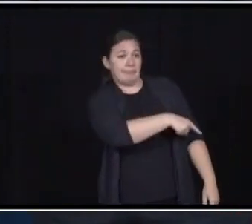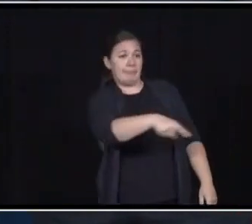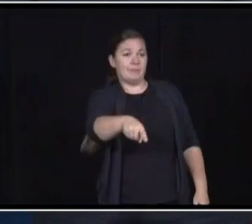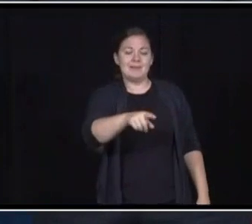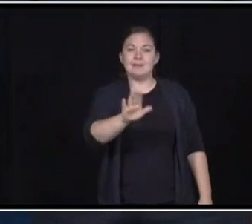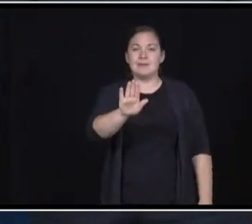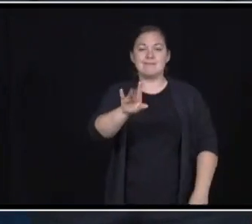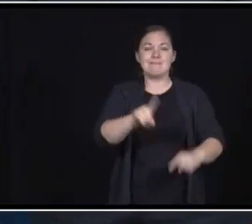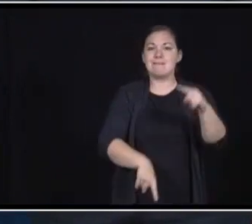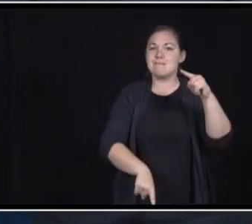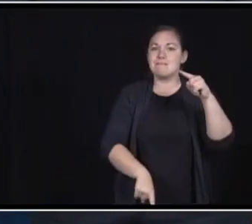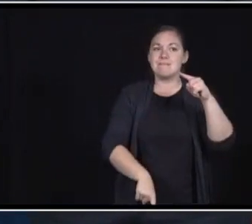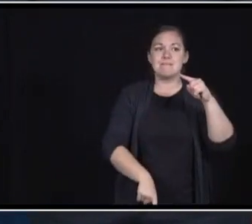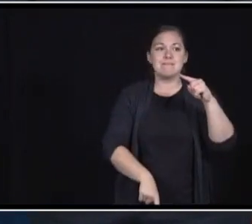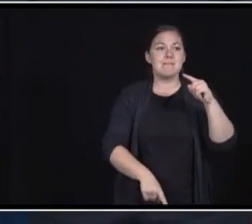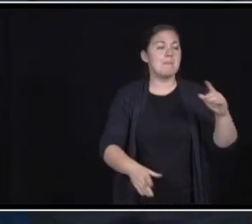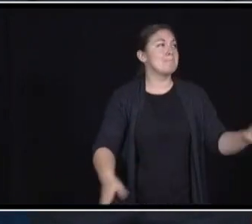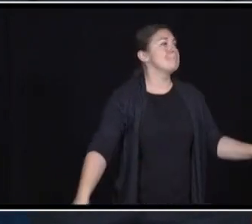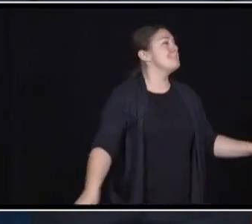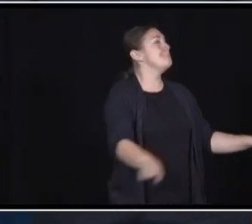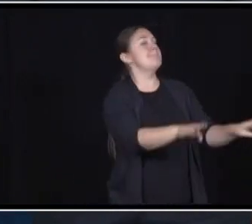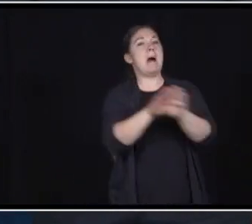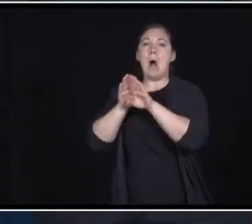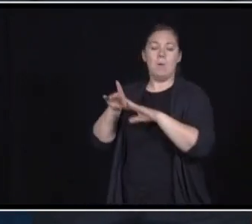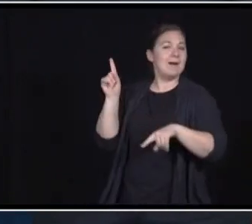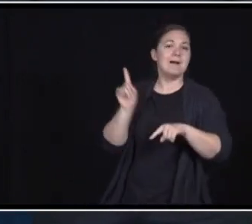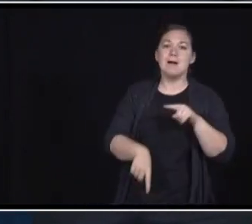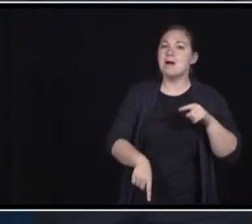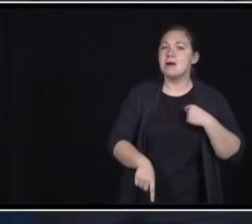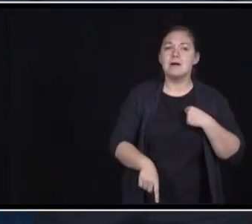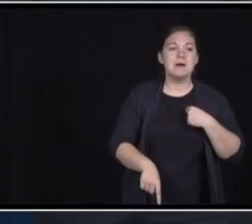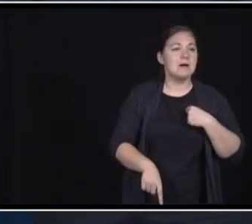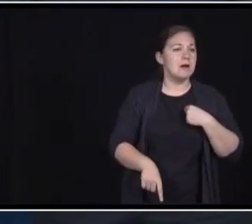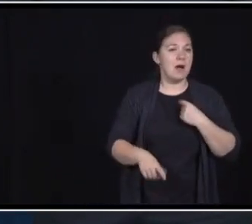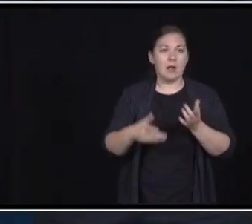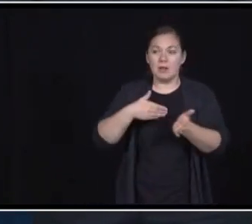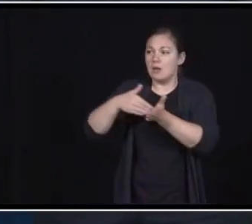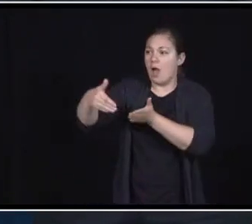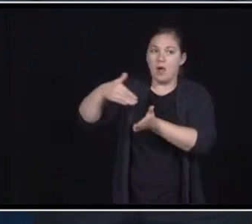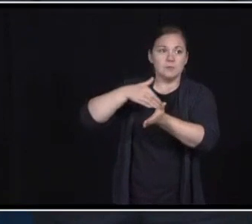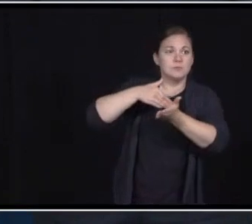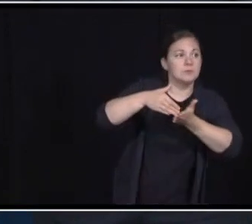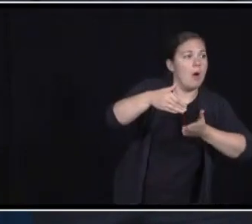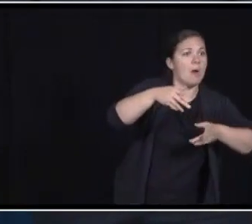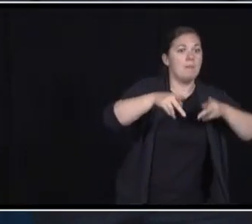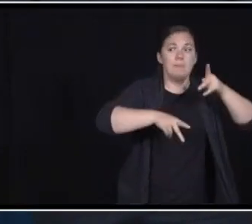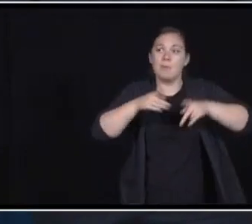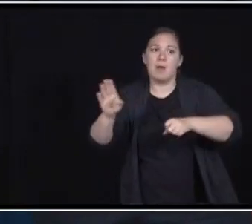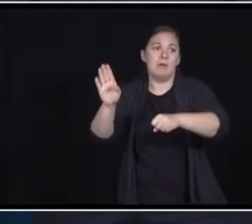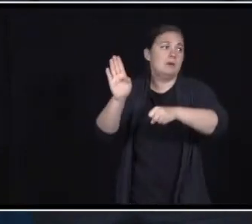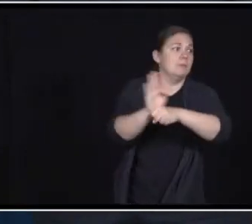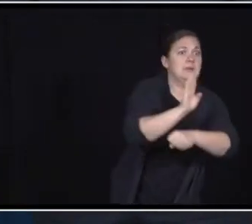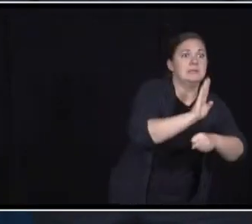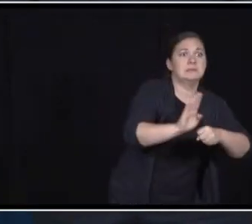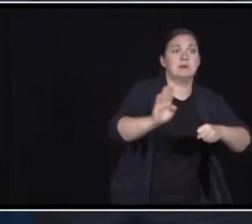data. And that is why it is so important to collect this data. It is absolutely critical.